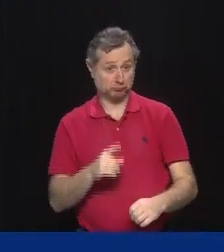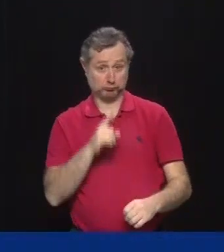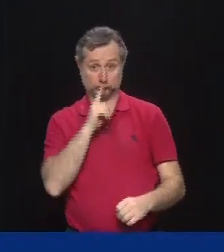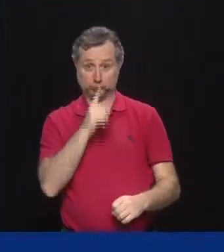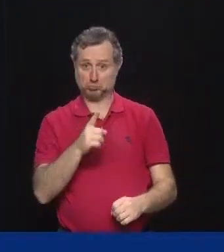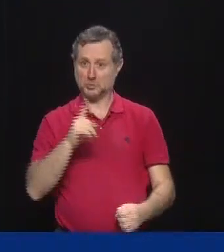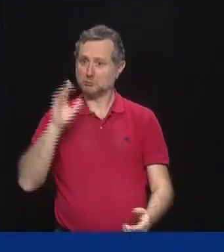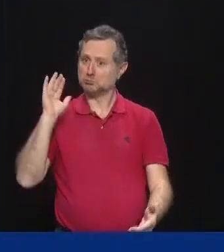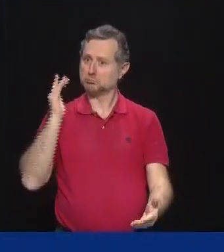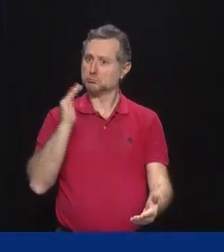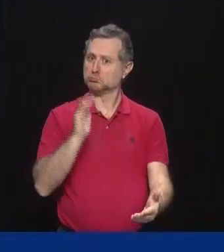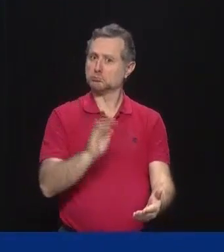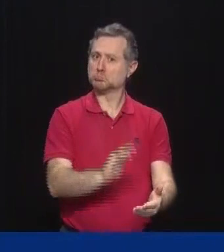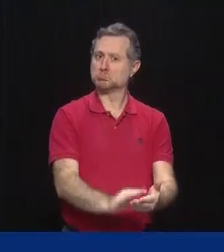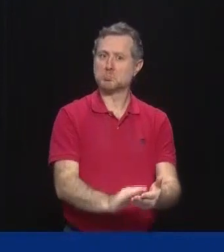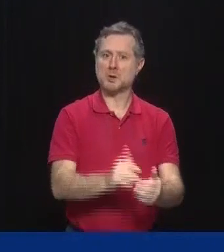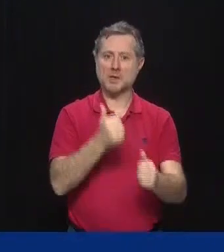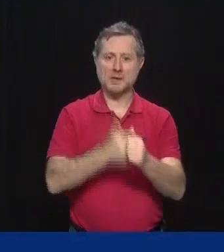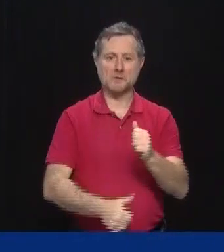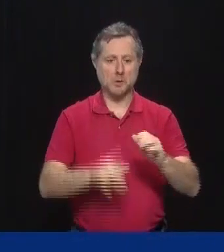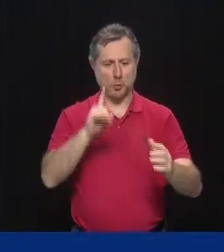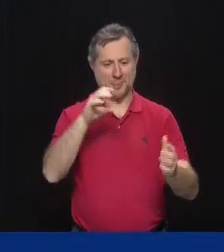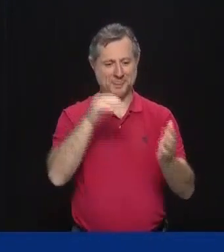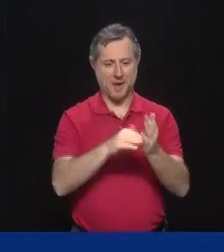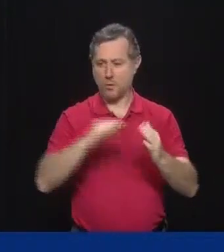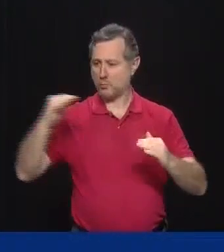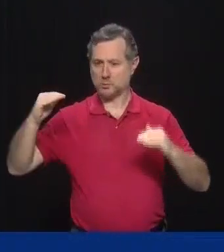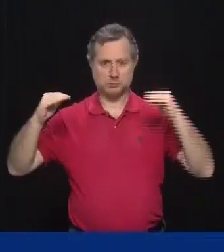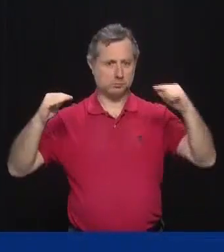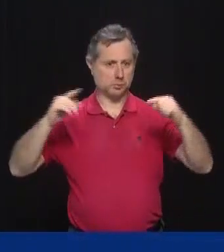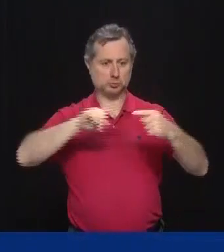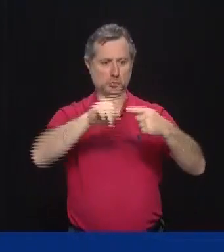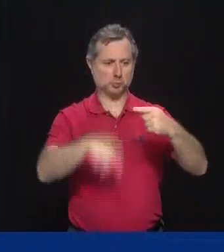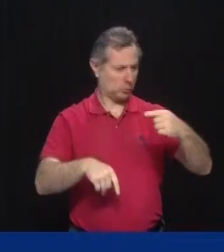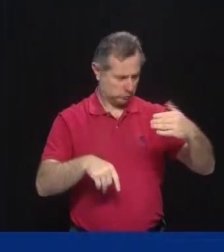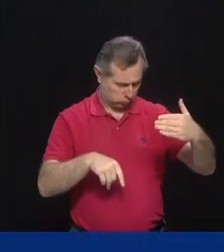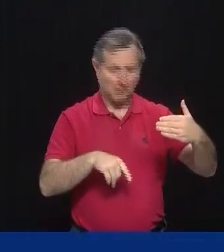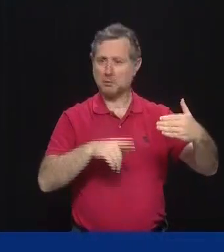WE LOOK AT THE PER 100,000 UPDATES. WE HAVE -- WE'RE DROPPING.